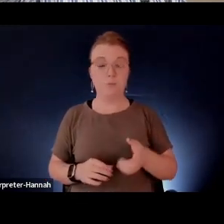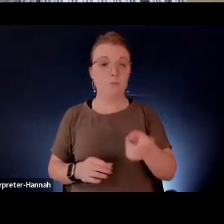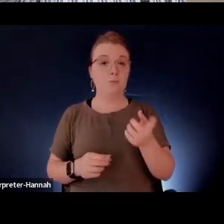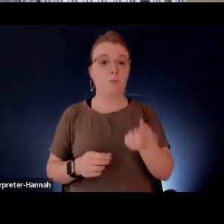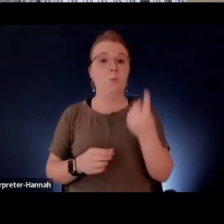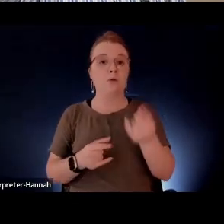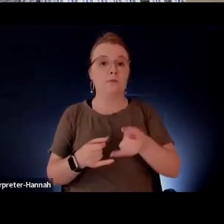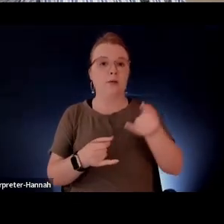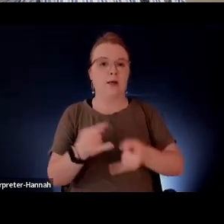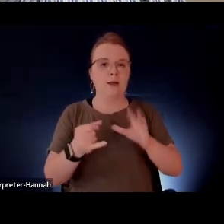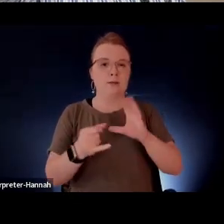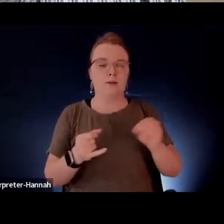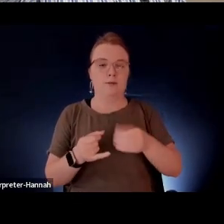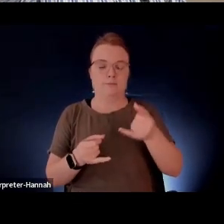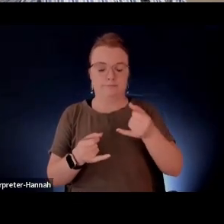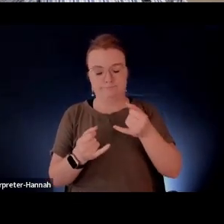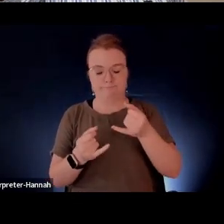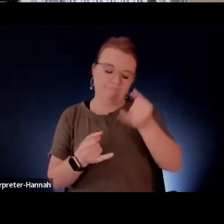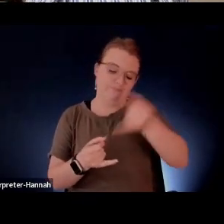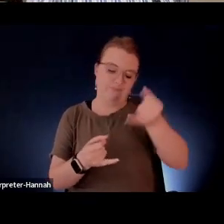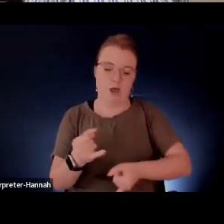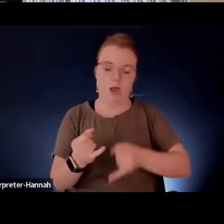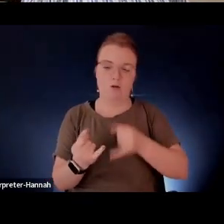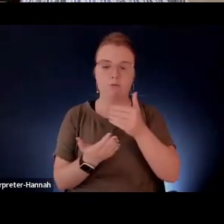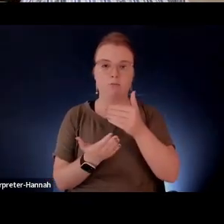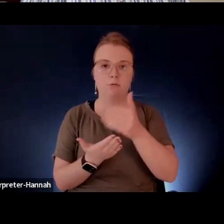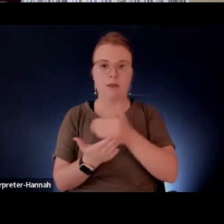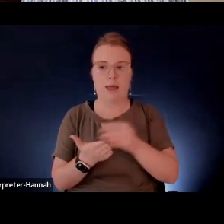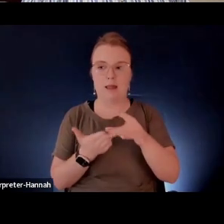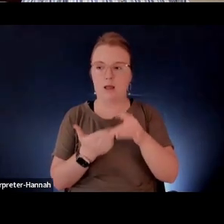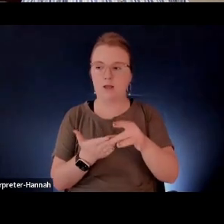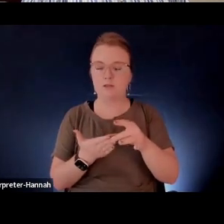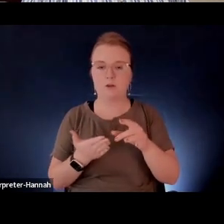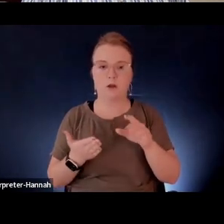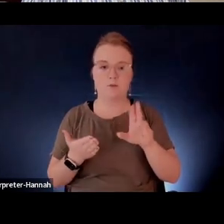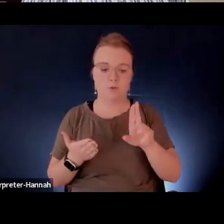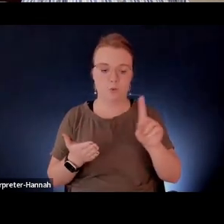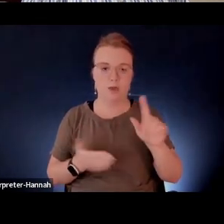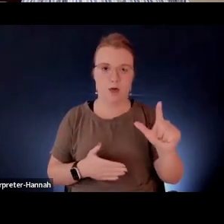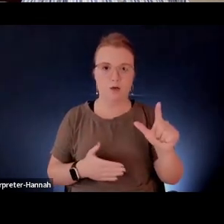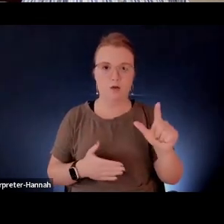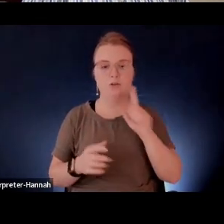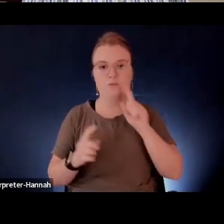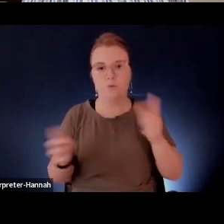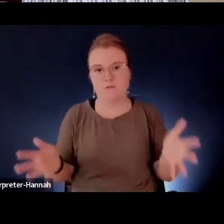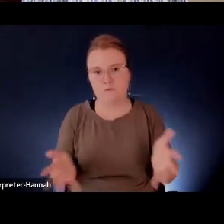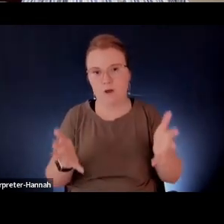of UDL is fostering community. So those of you that are in, you know,